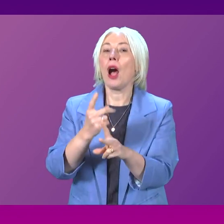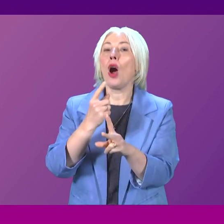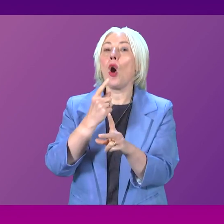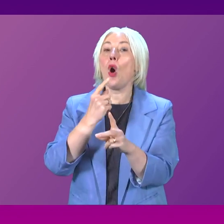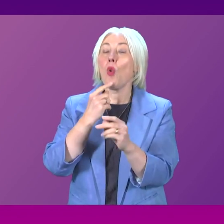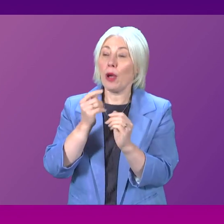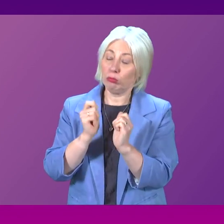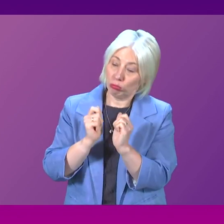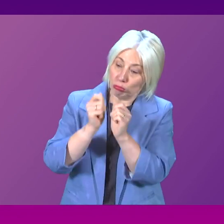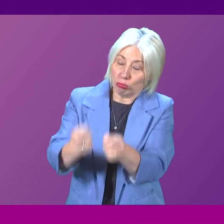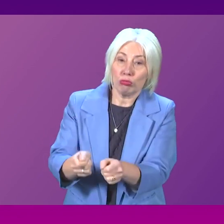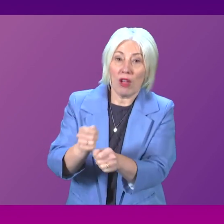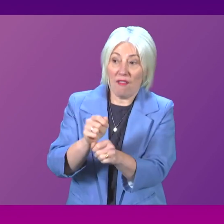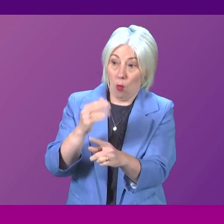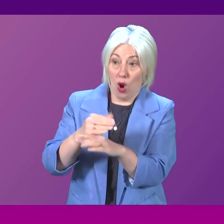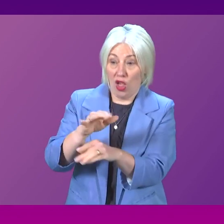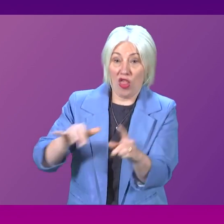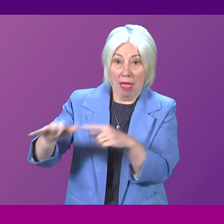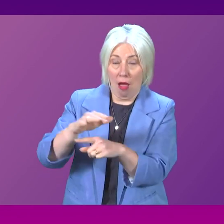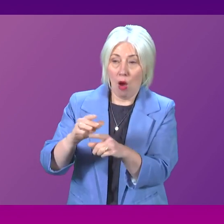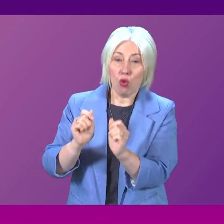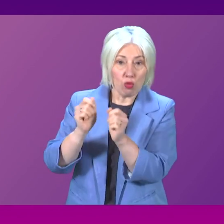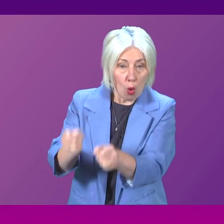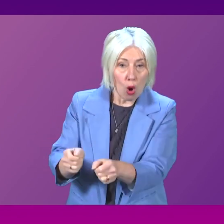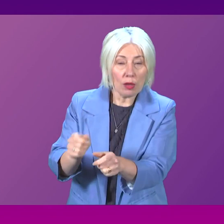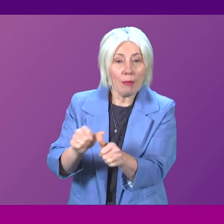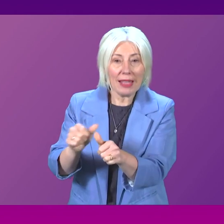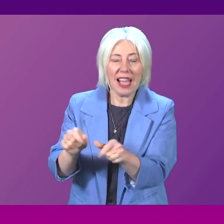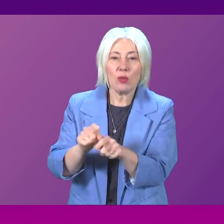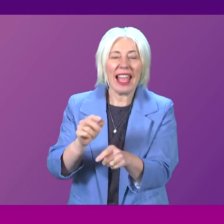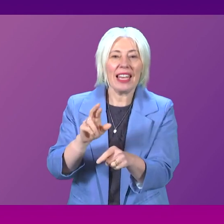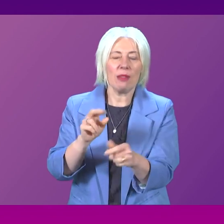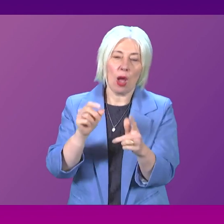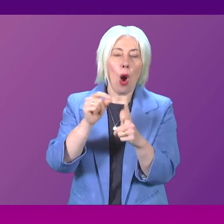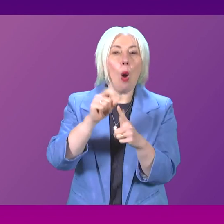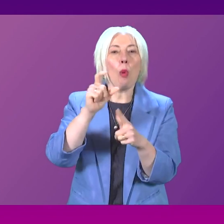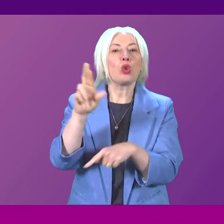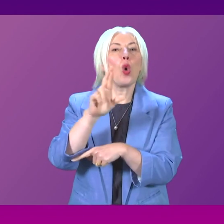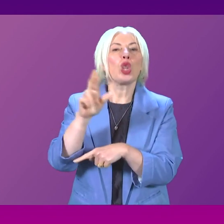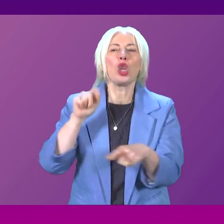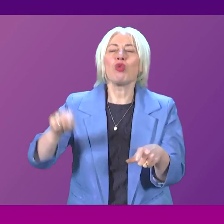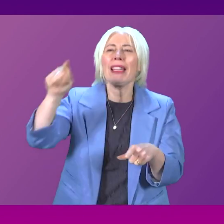who work in social care, and about removing any postcode lottery in the provision of social care.